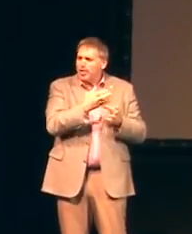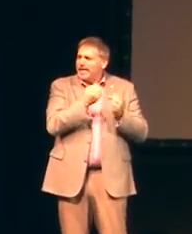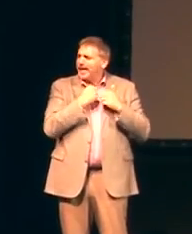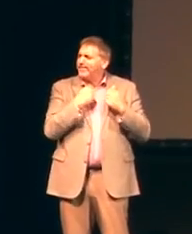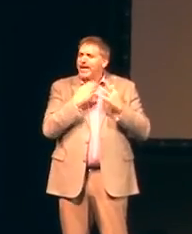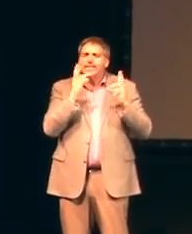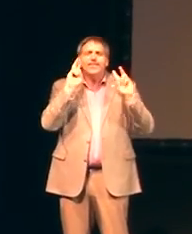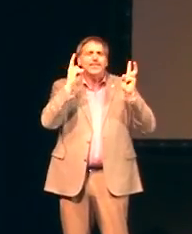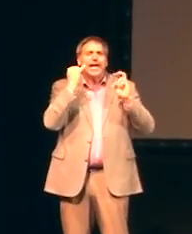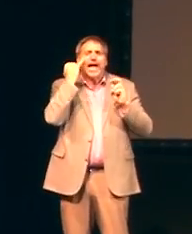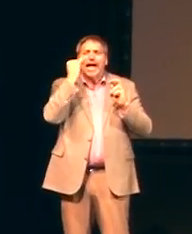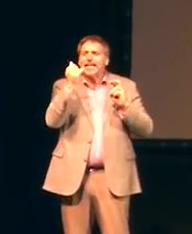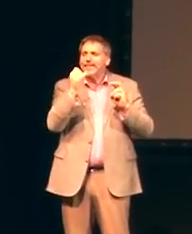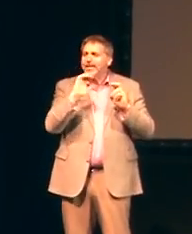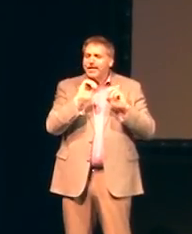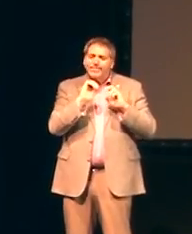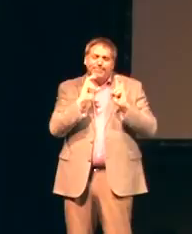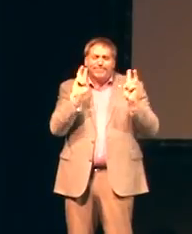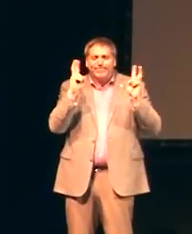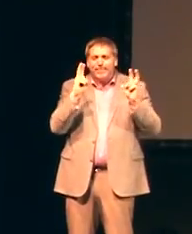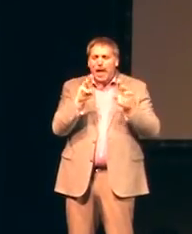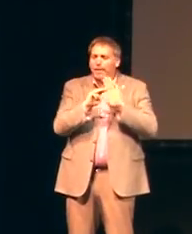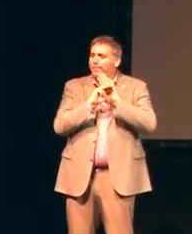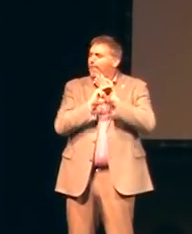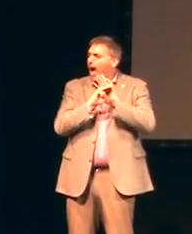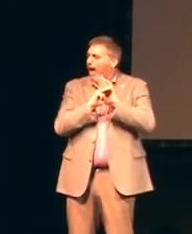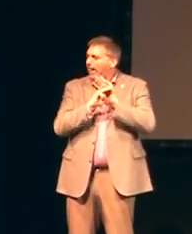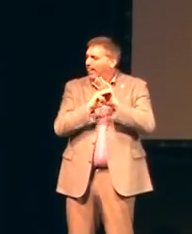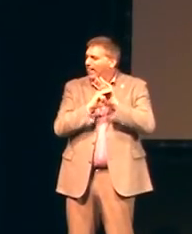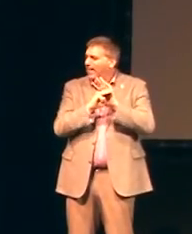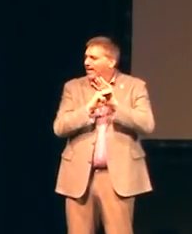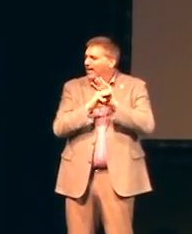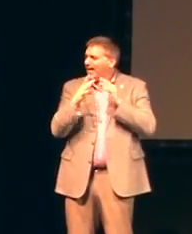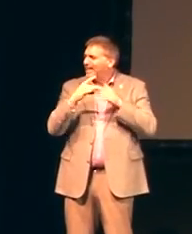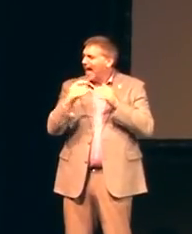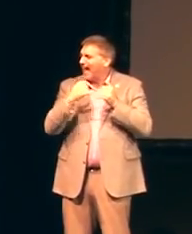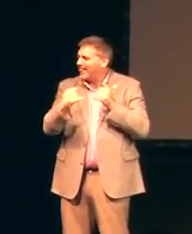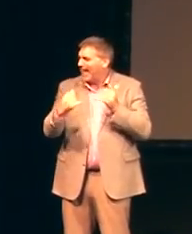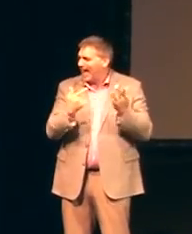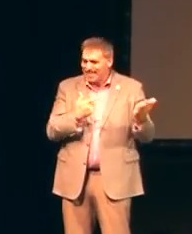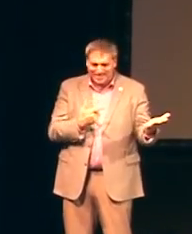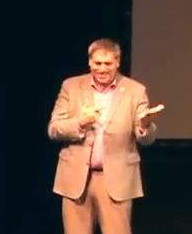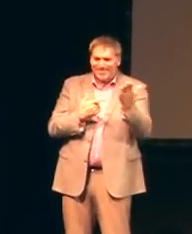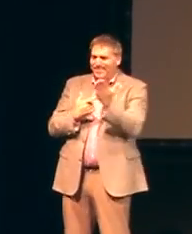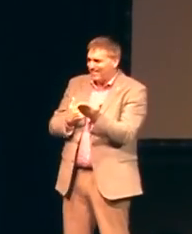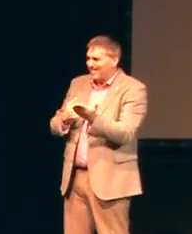technology side to give us an idea of a model, a